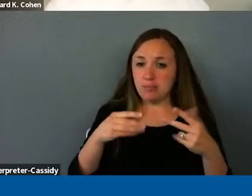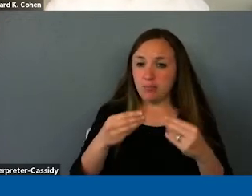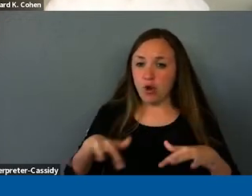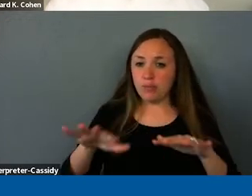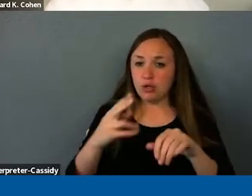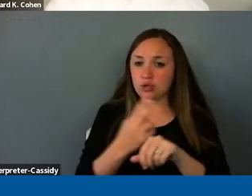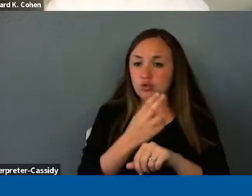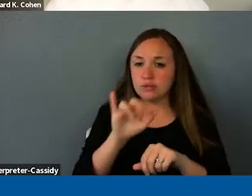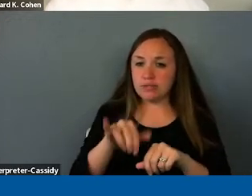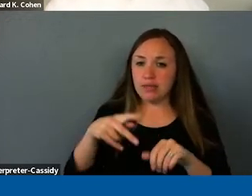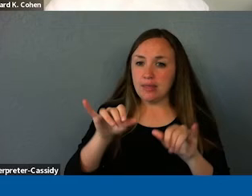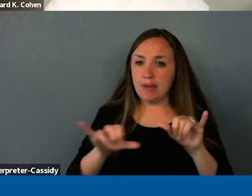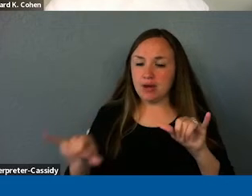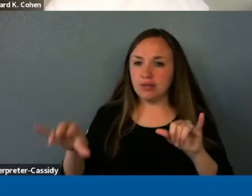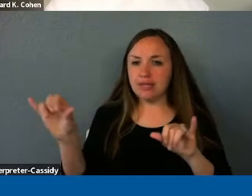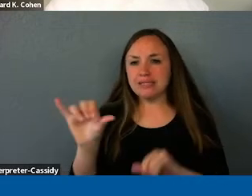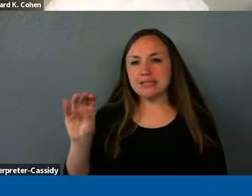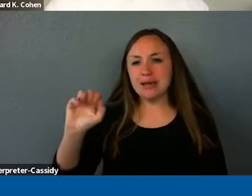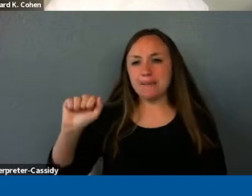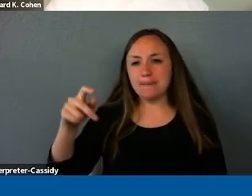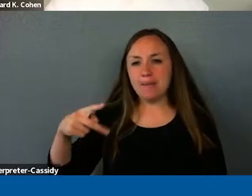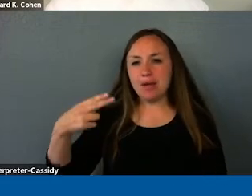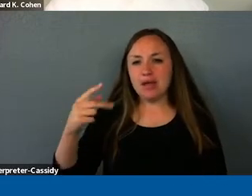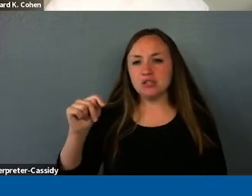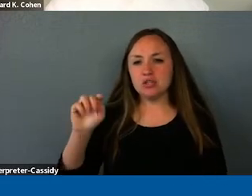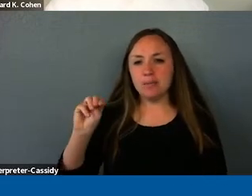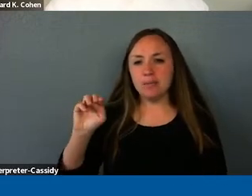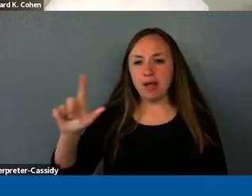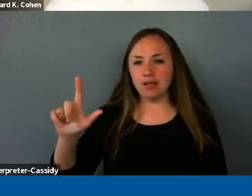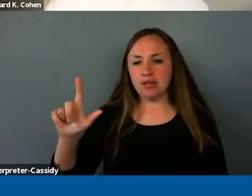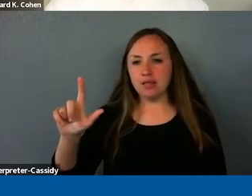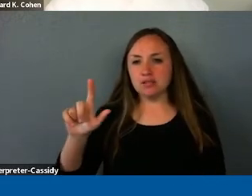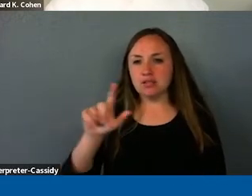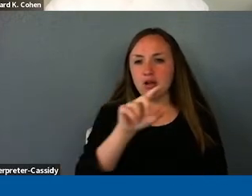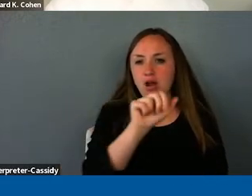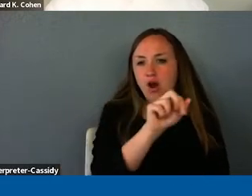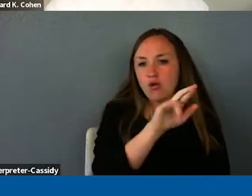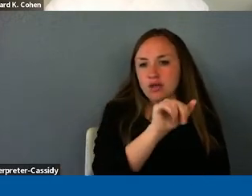This is like a mapping of HTML elements to ARIA roles and attributes used in the example.